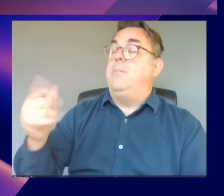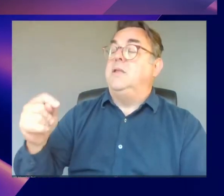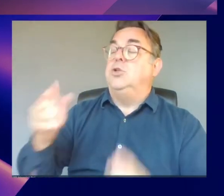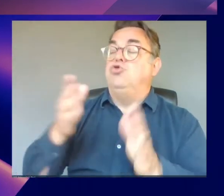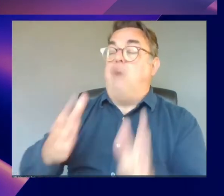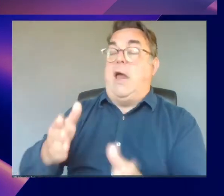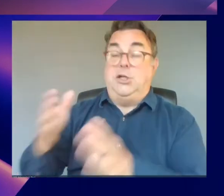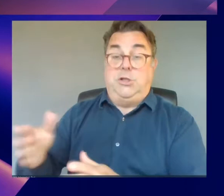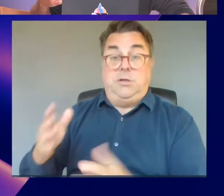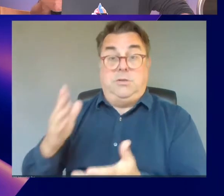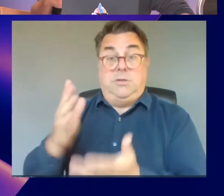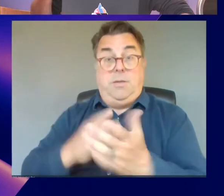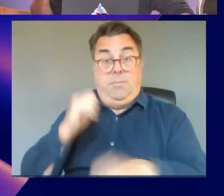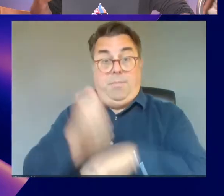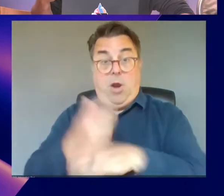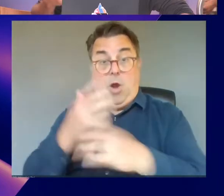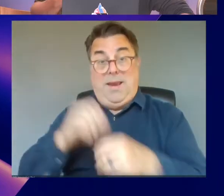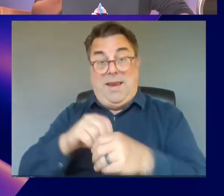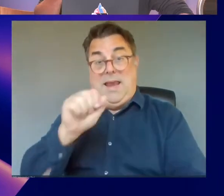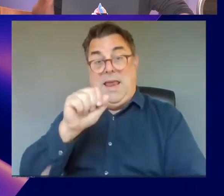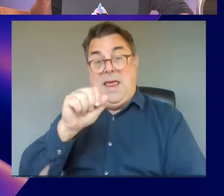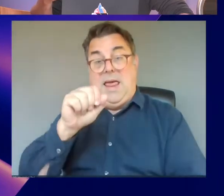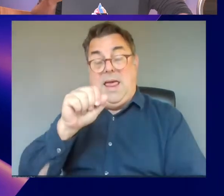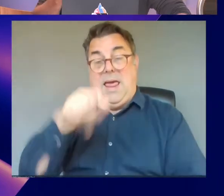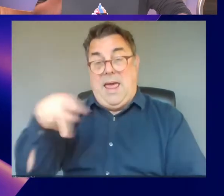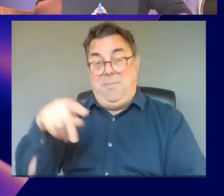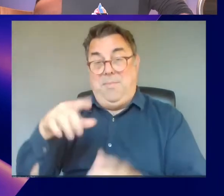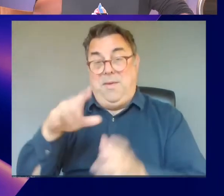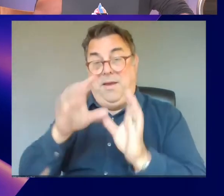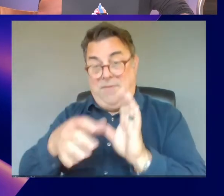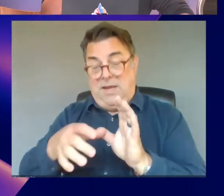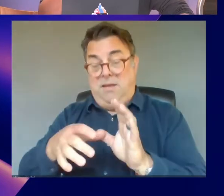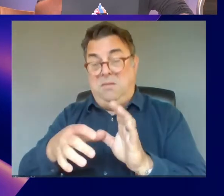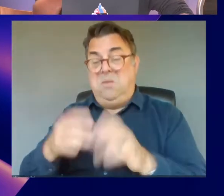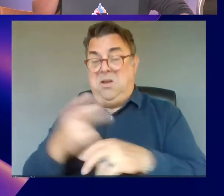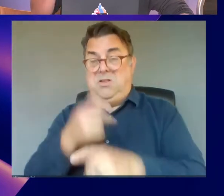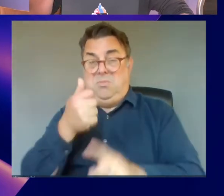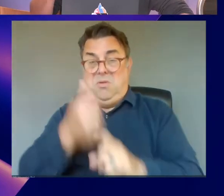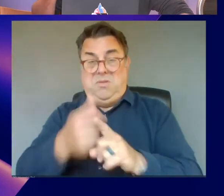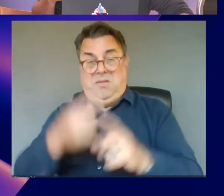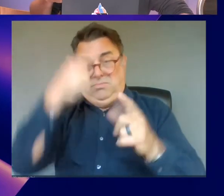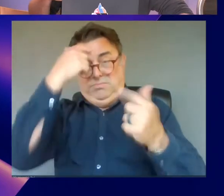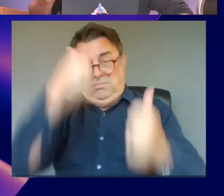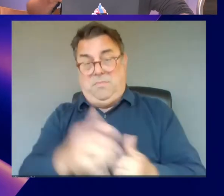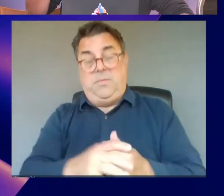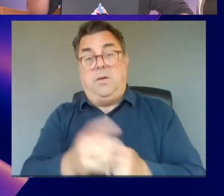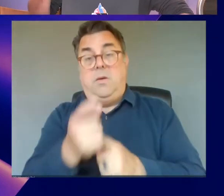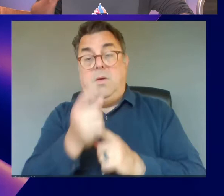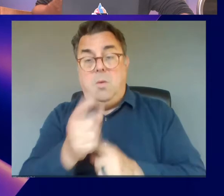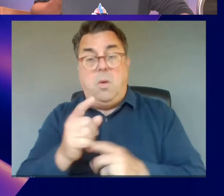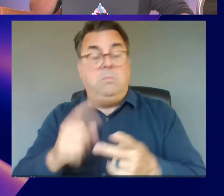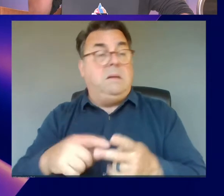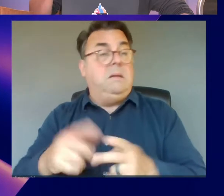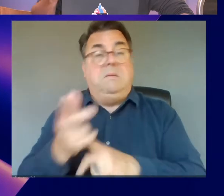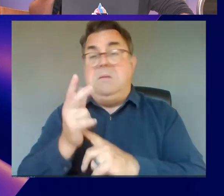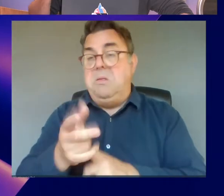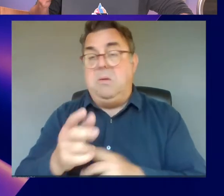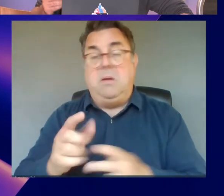some recommended, but a customer can actually do whatever they want. They can have it be one minute. They can have it be a hundred minutes.